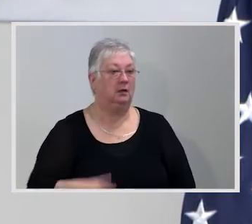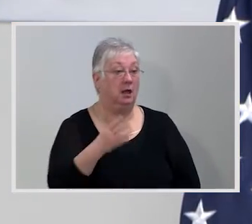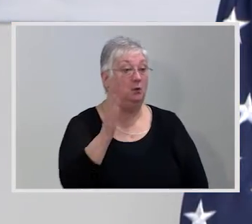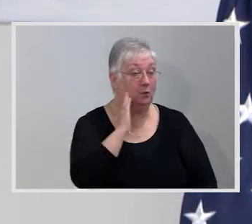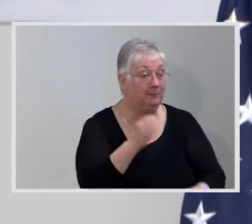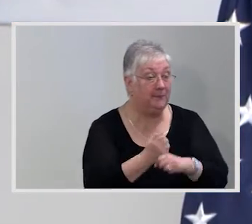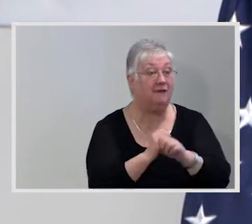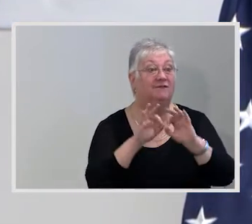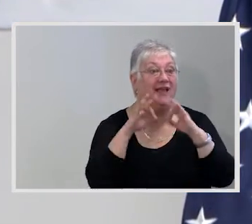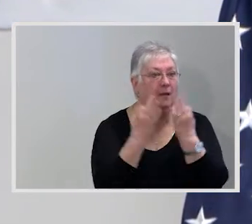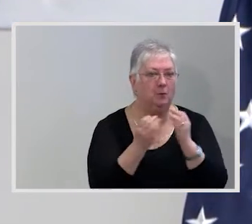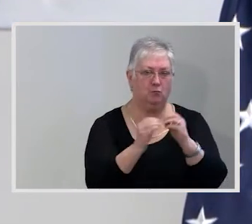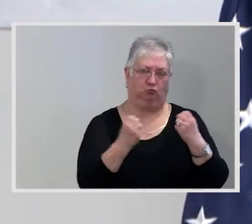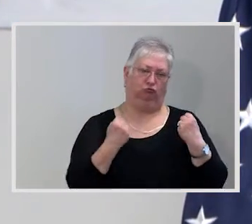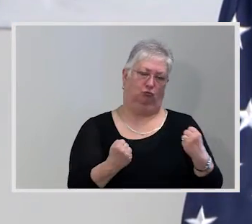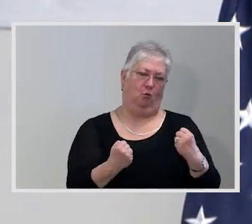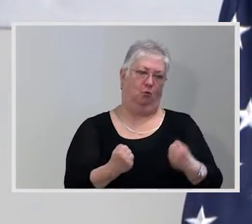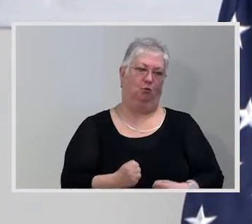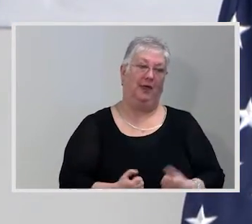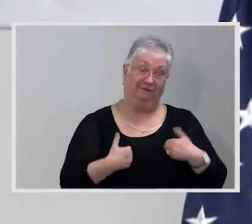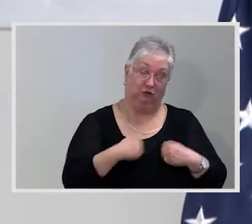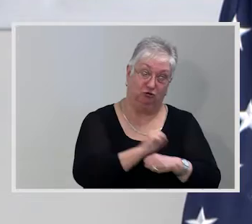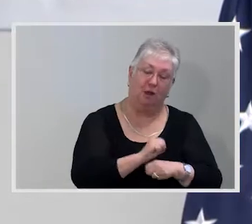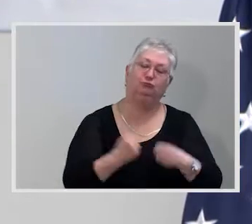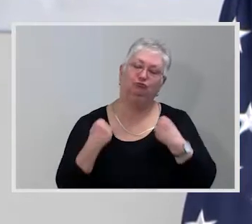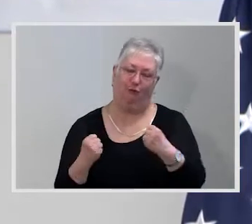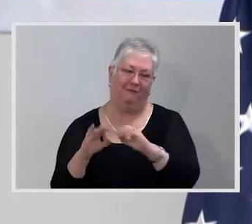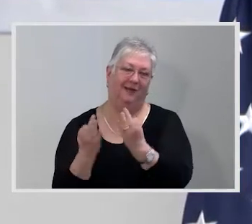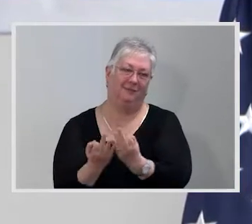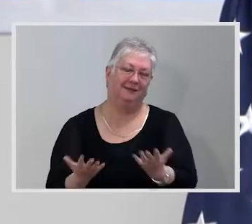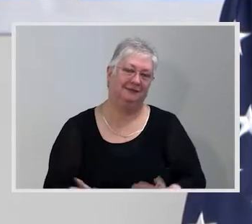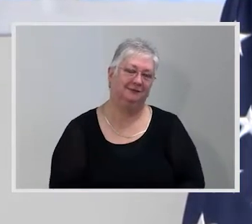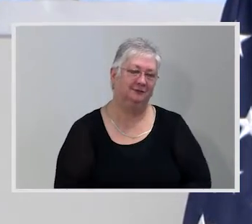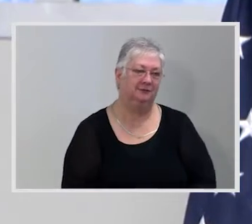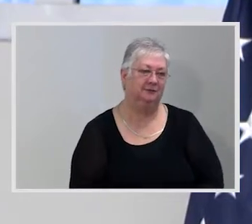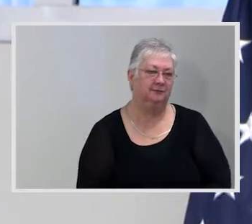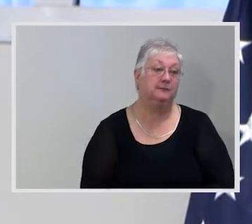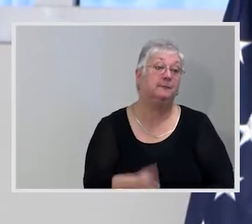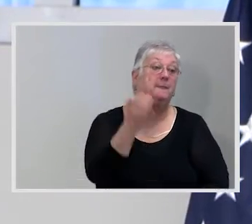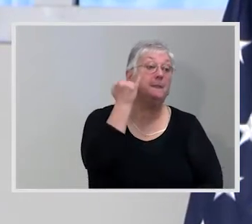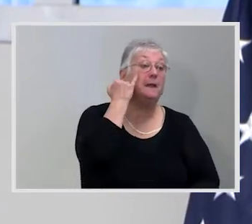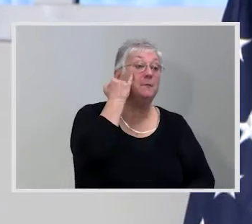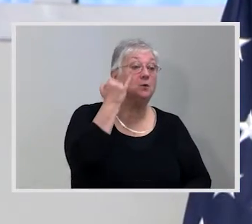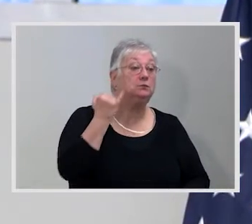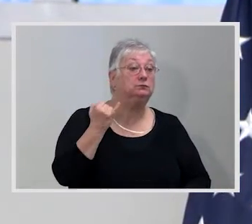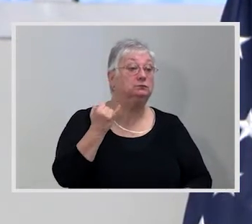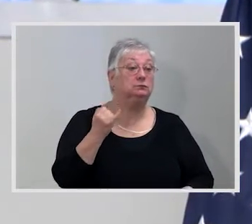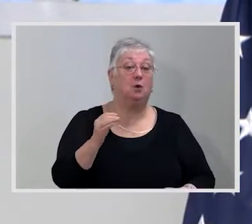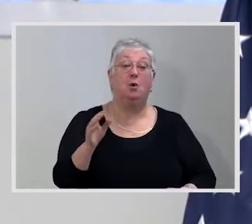HOMELESSNESS, THAT WE CAN PROVIDE THEM AN EXPERIENCE THAT IS RARE, BRIEF AND NONRECURRING. THAT'S WHY WE ARE FOCUSED SO